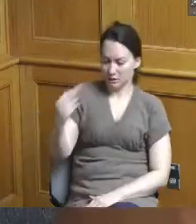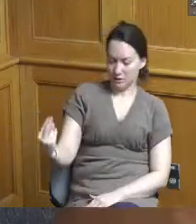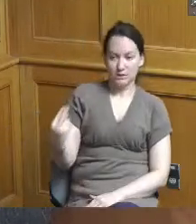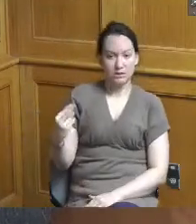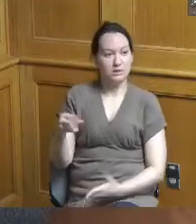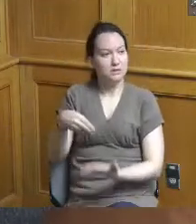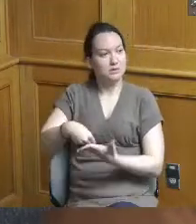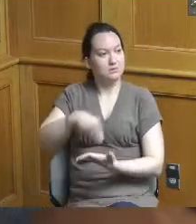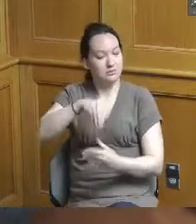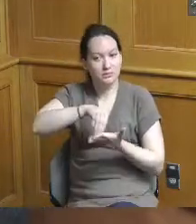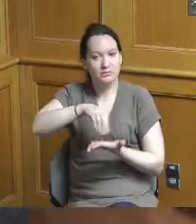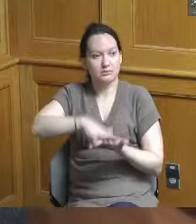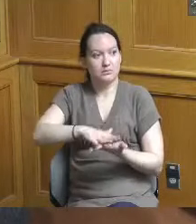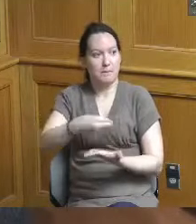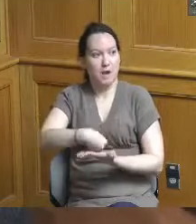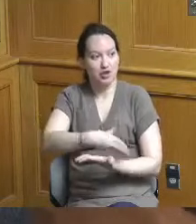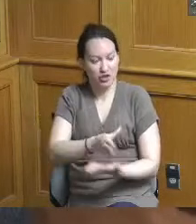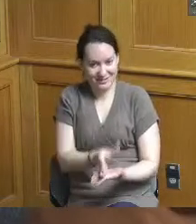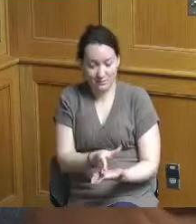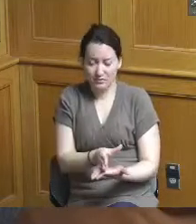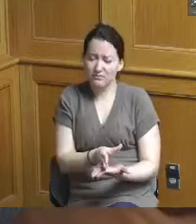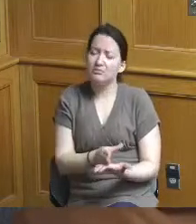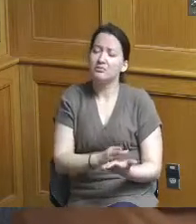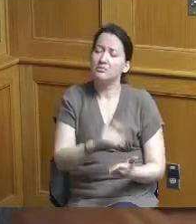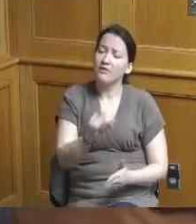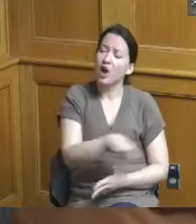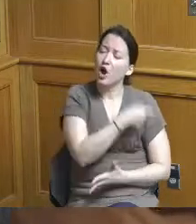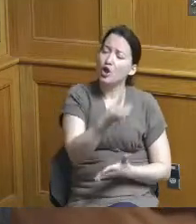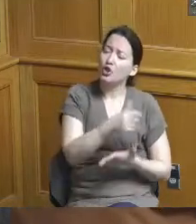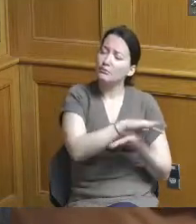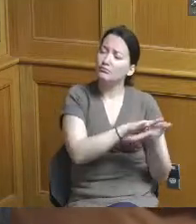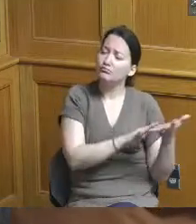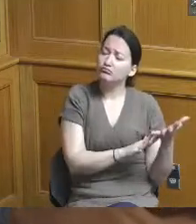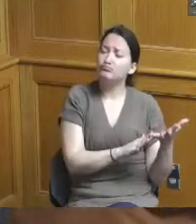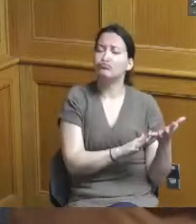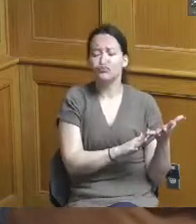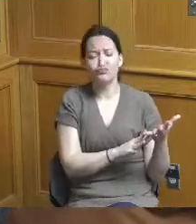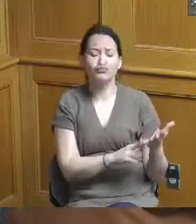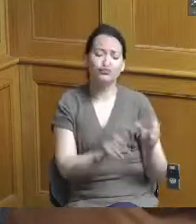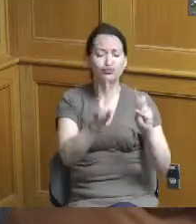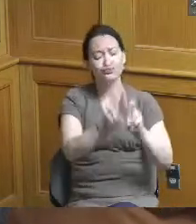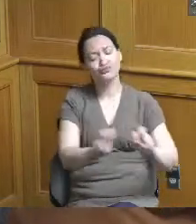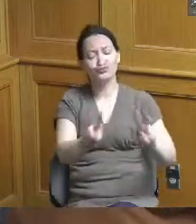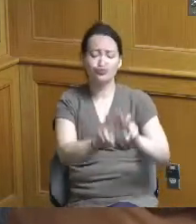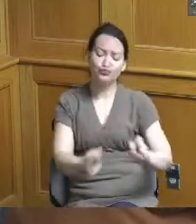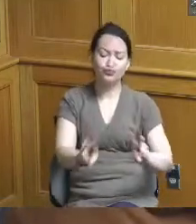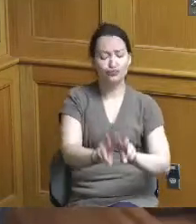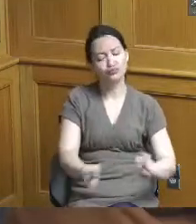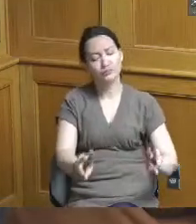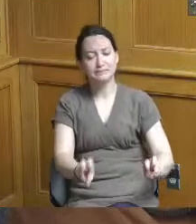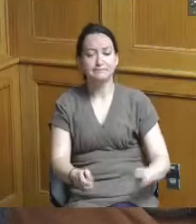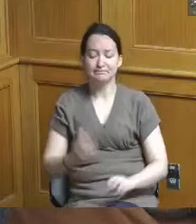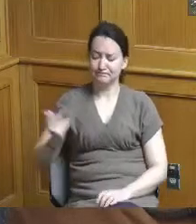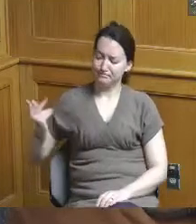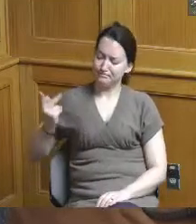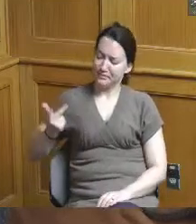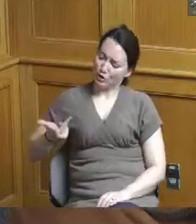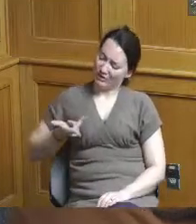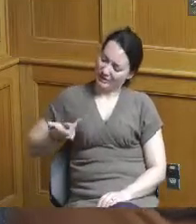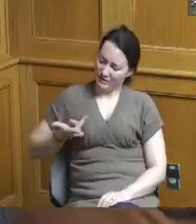budget there are other things that I you know look at both our both of my colleagues and we'll look